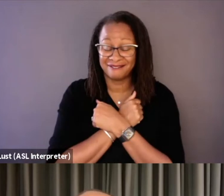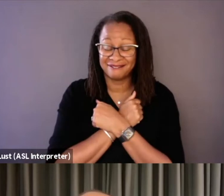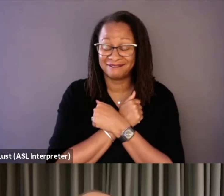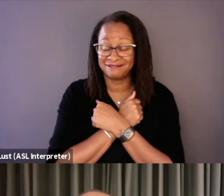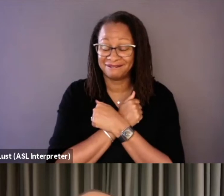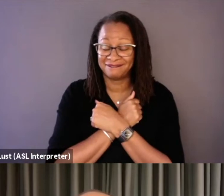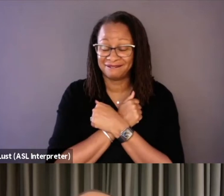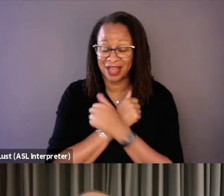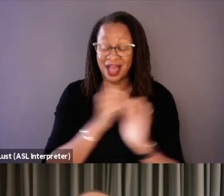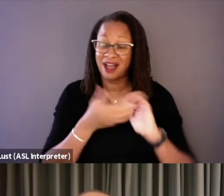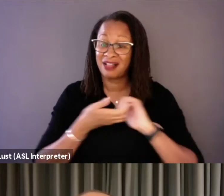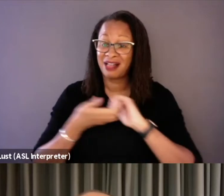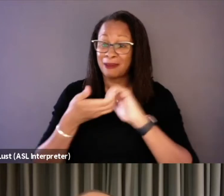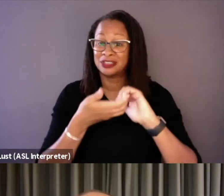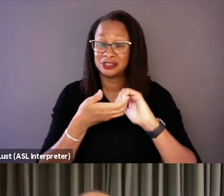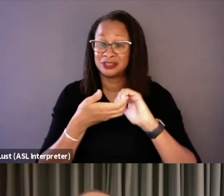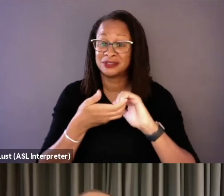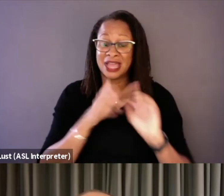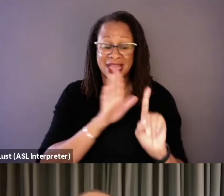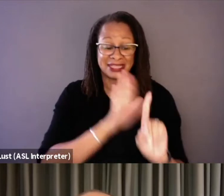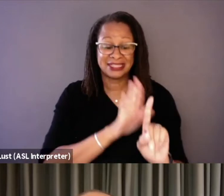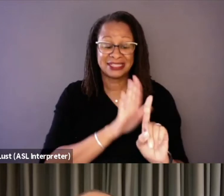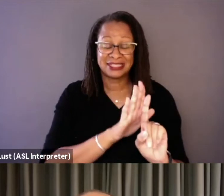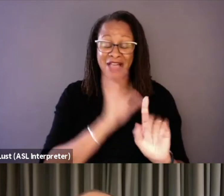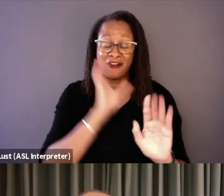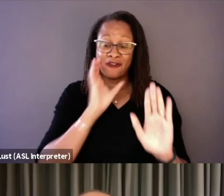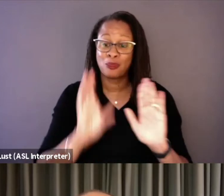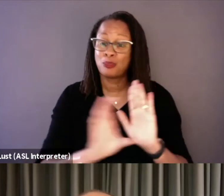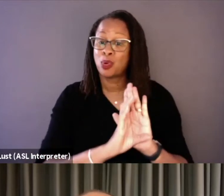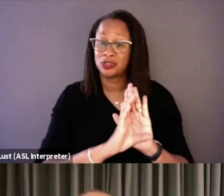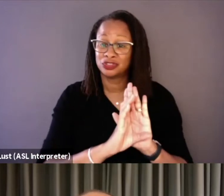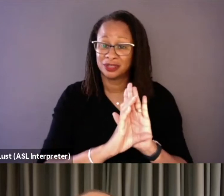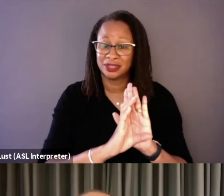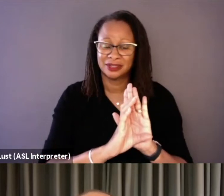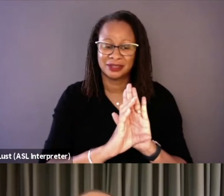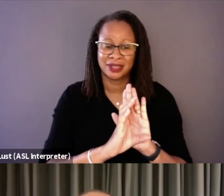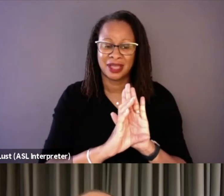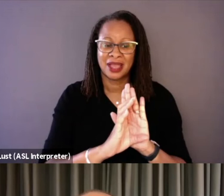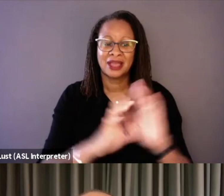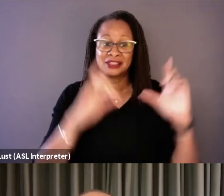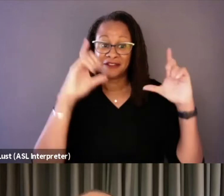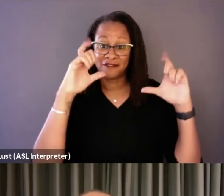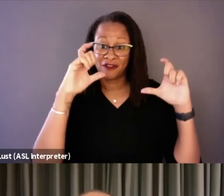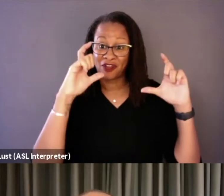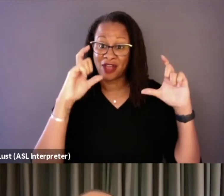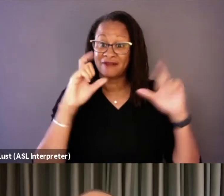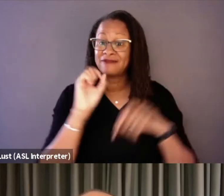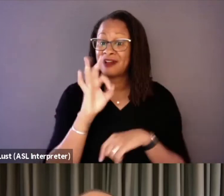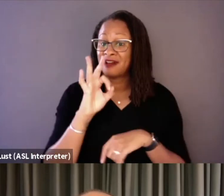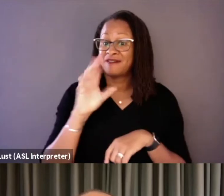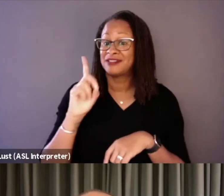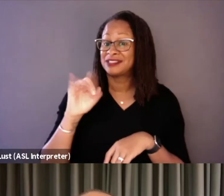we were fortunate enough to use it for the poster but it's a photograph of David that a friend of his,